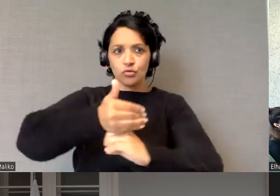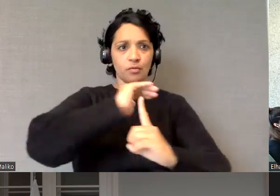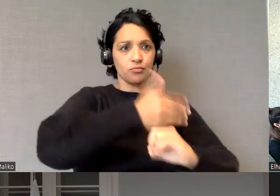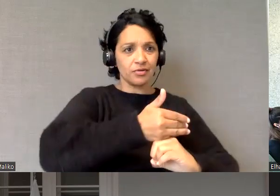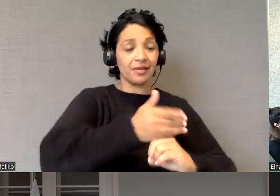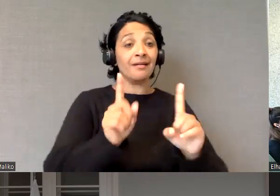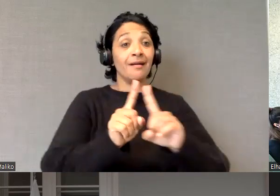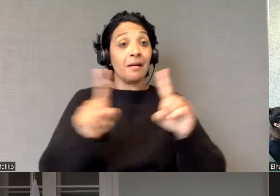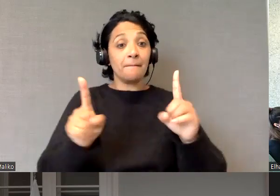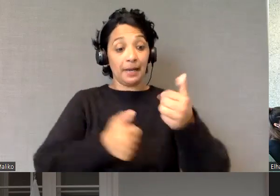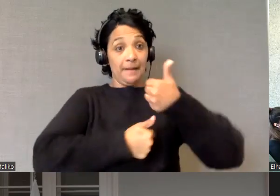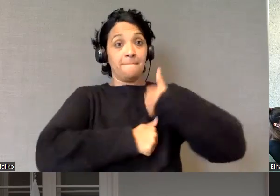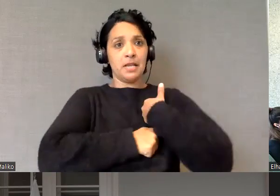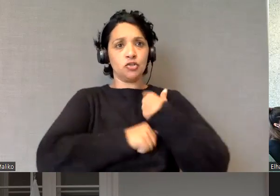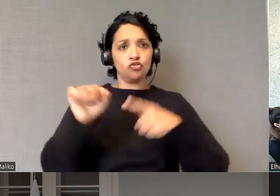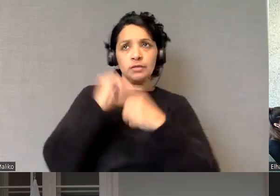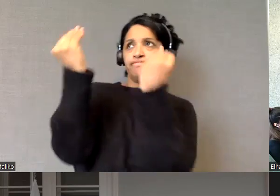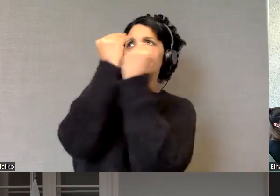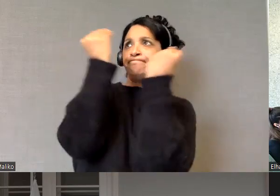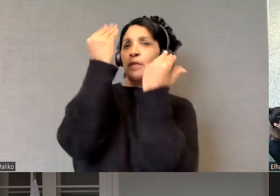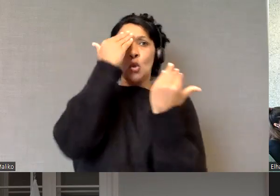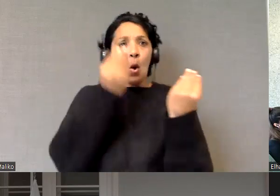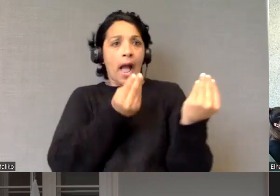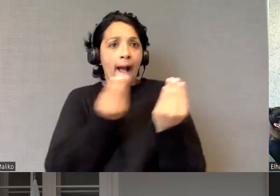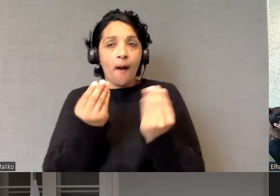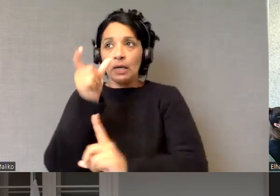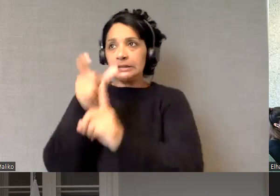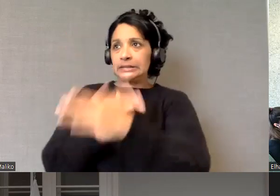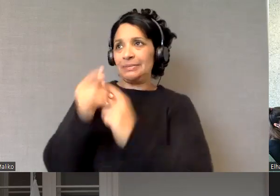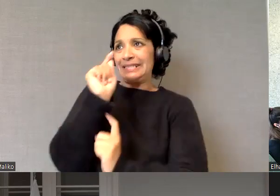in training, predeployment preparation, rules of engagement, standard operating procedures